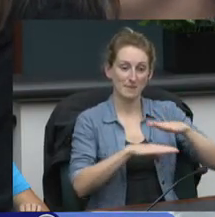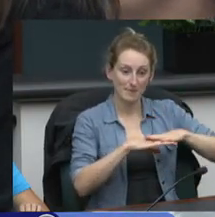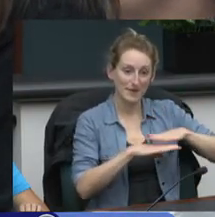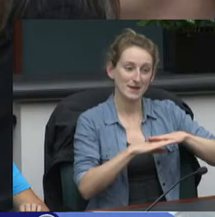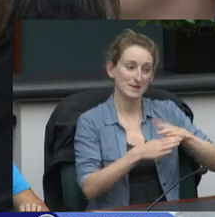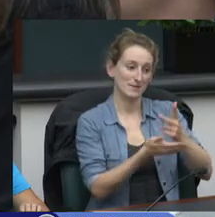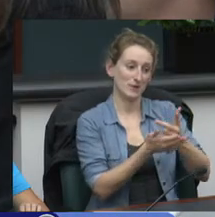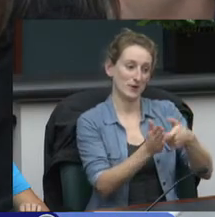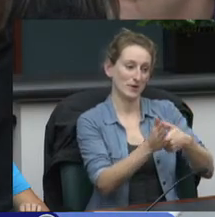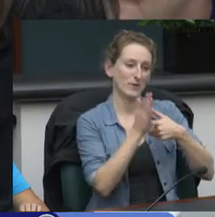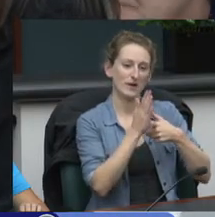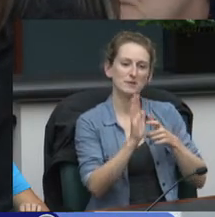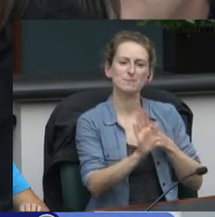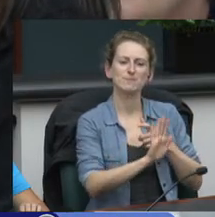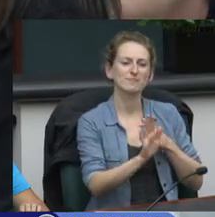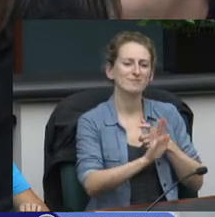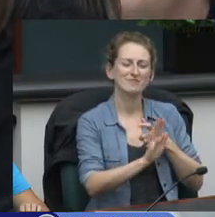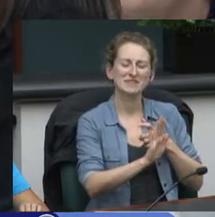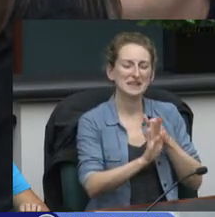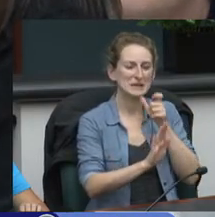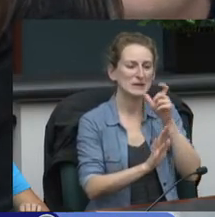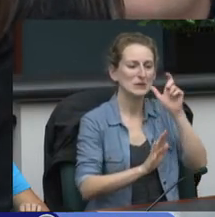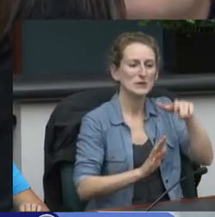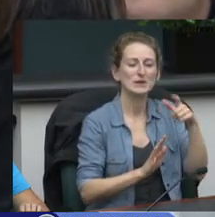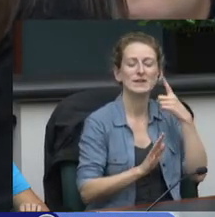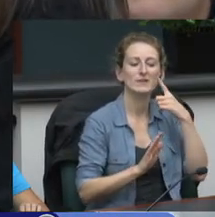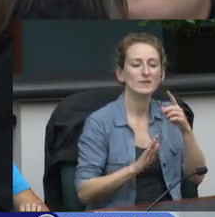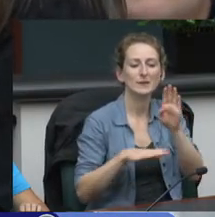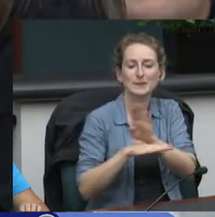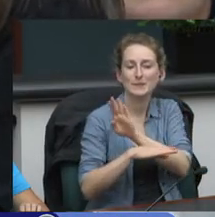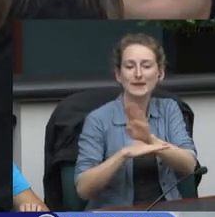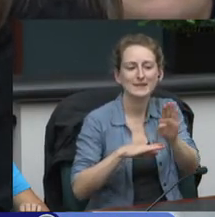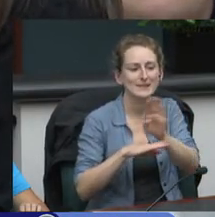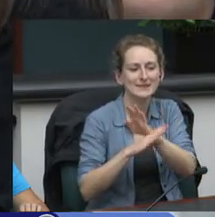market their financing usually requires parking anyway but different developers